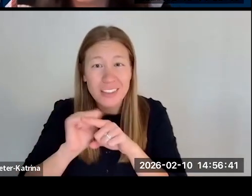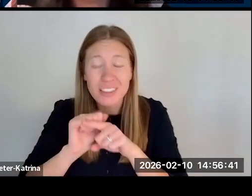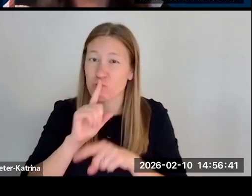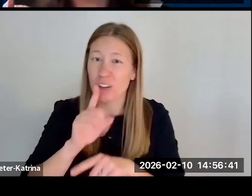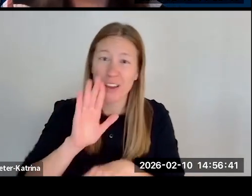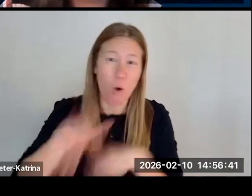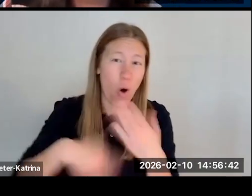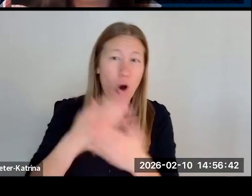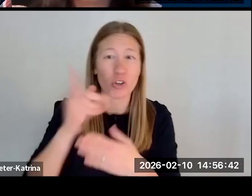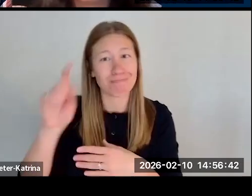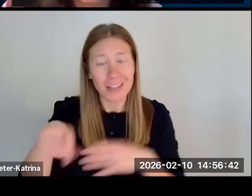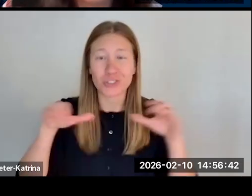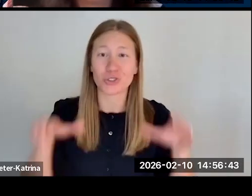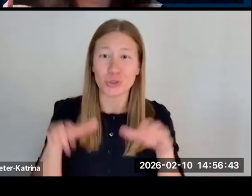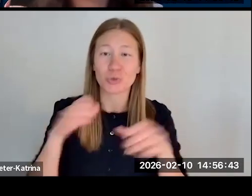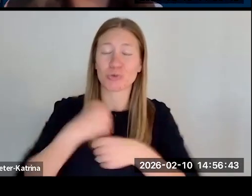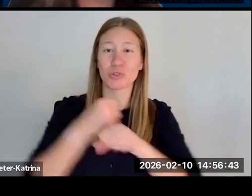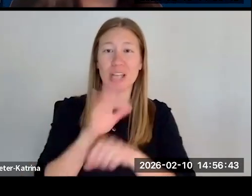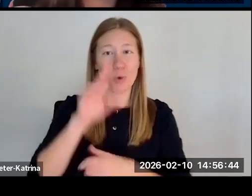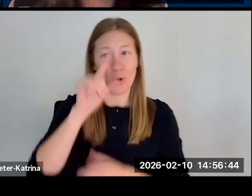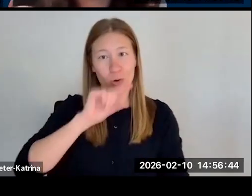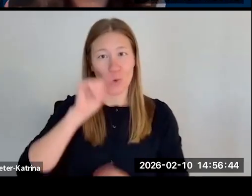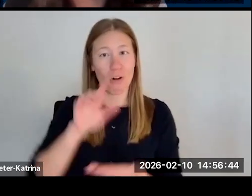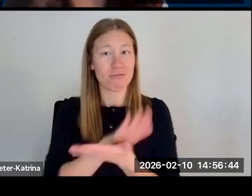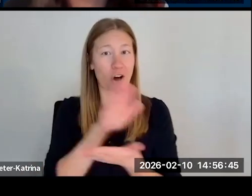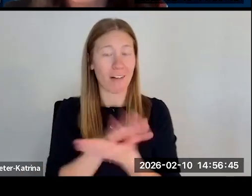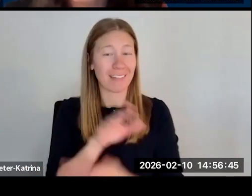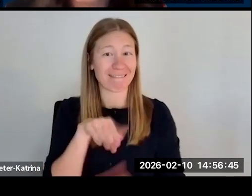to make your Google Doc accessible. With PDFs,